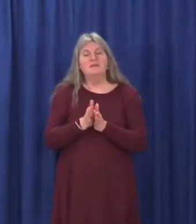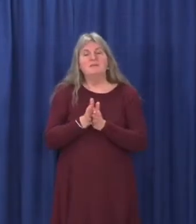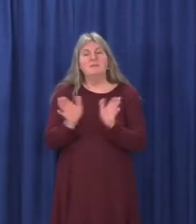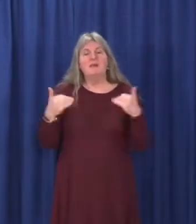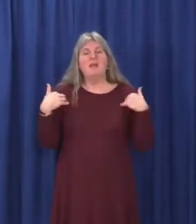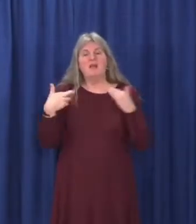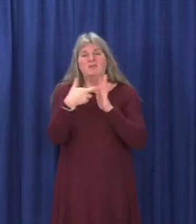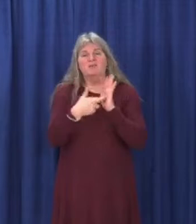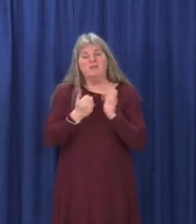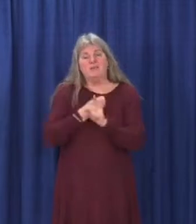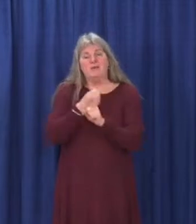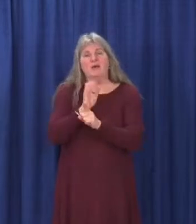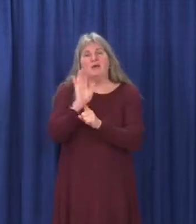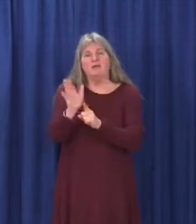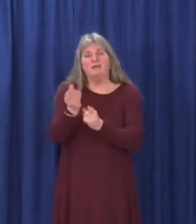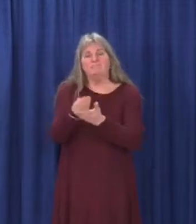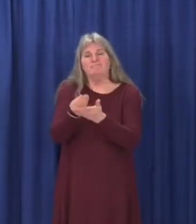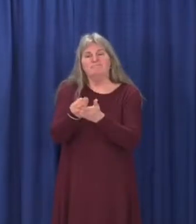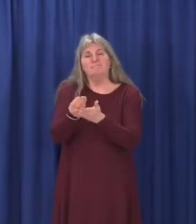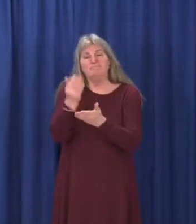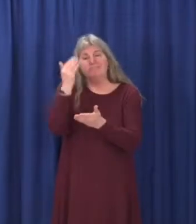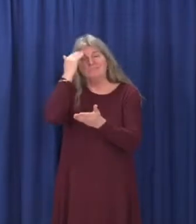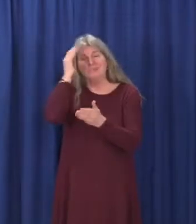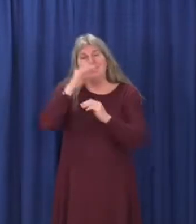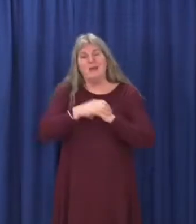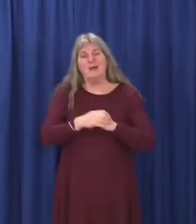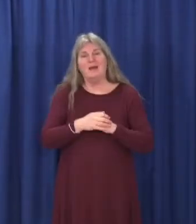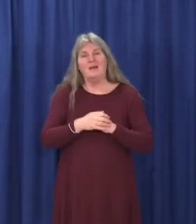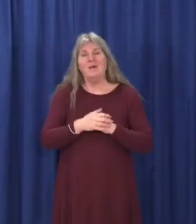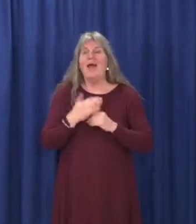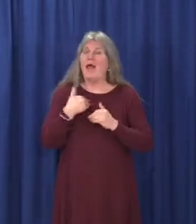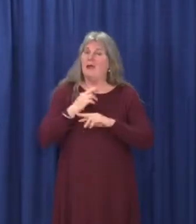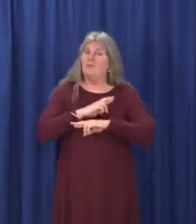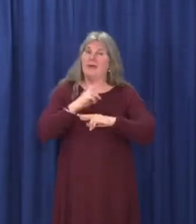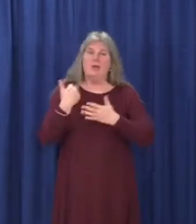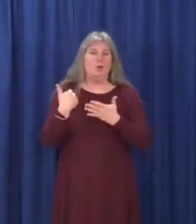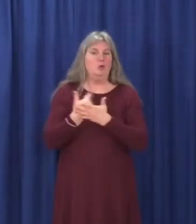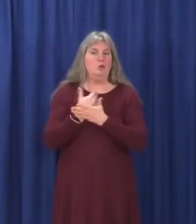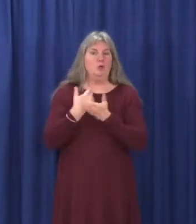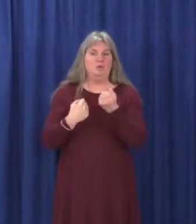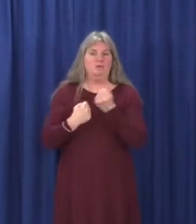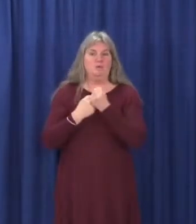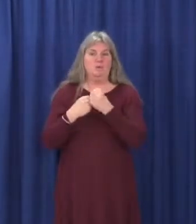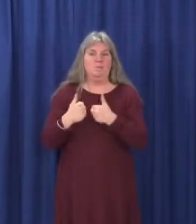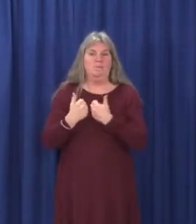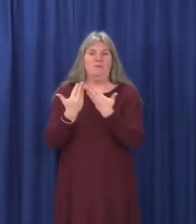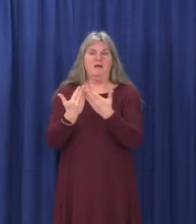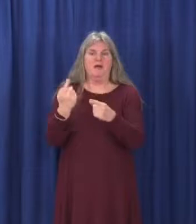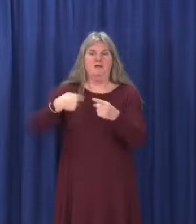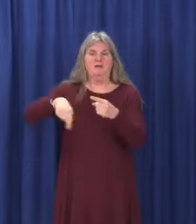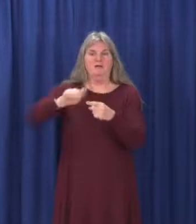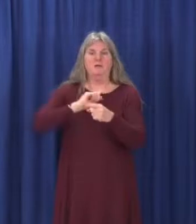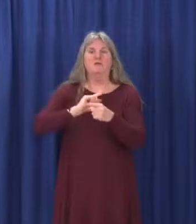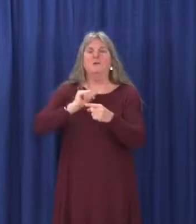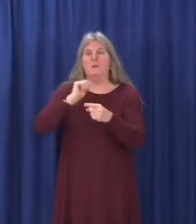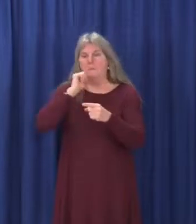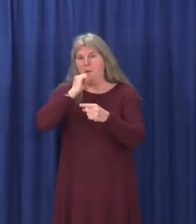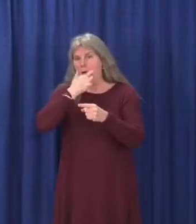Today, I am excited to announce new supports that are being made available for these local businesses under a new stream